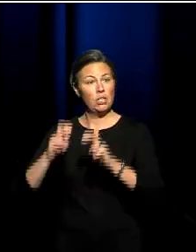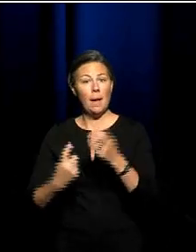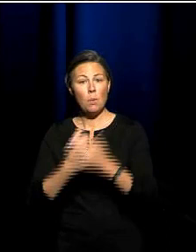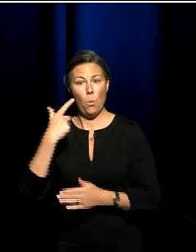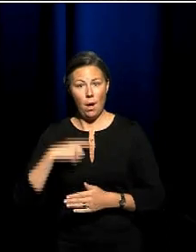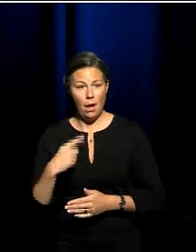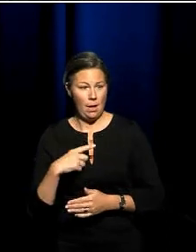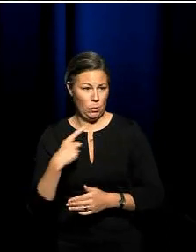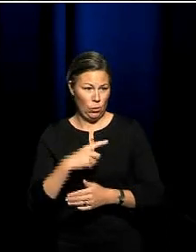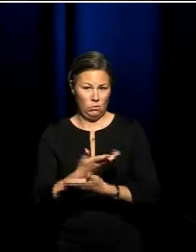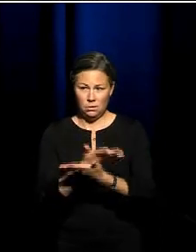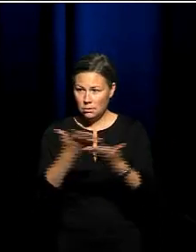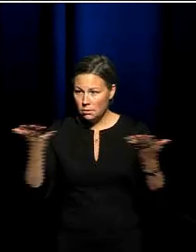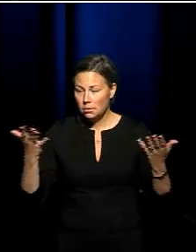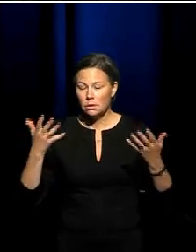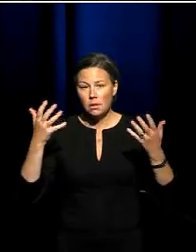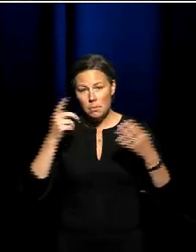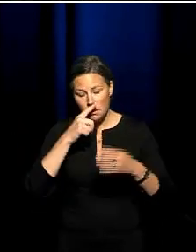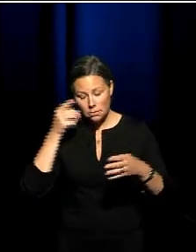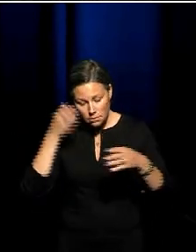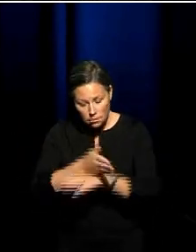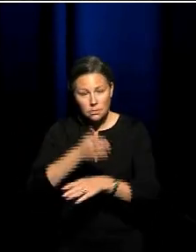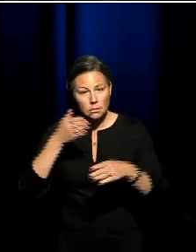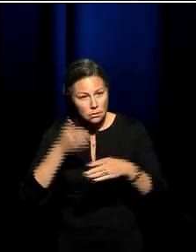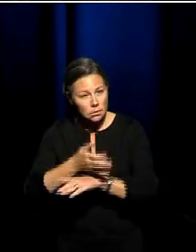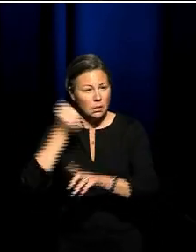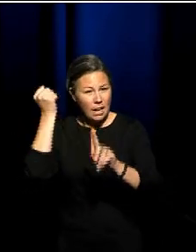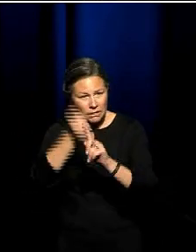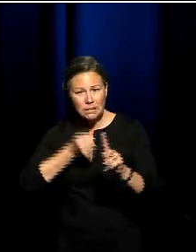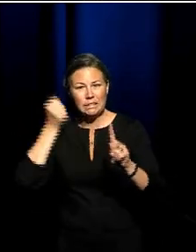advocacy by and on behalf of people with disability over a